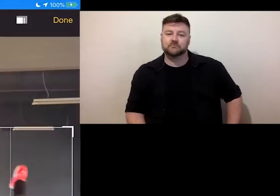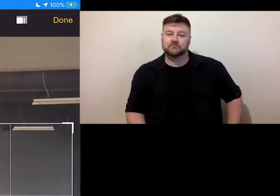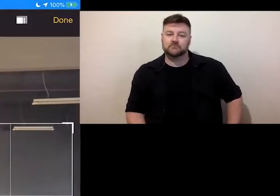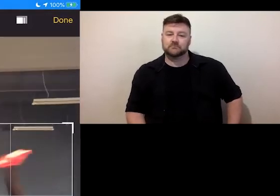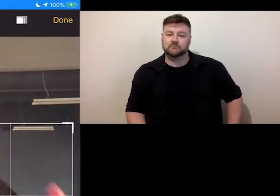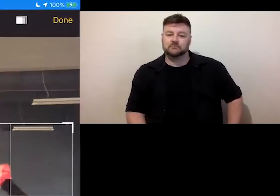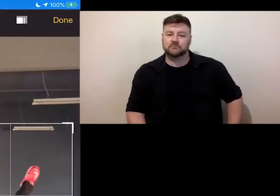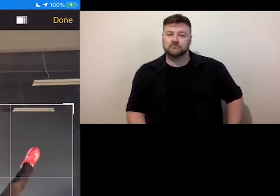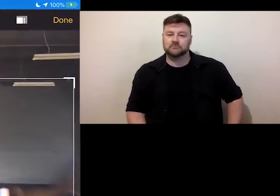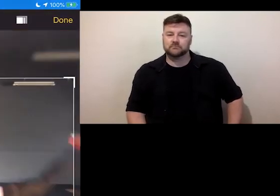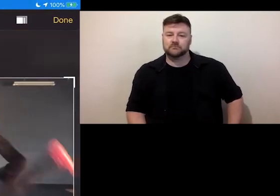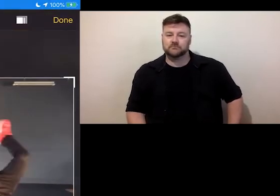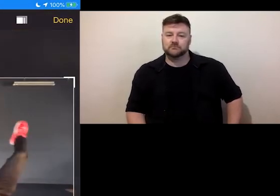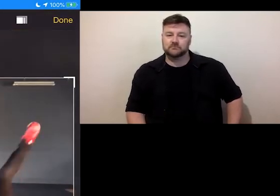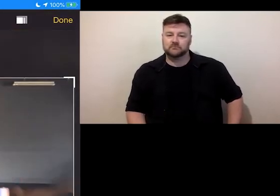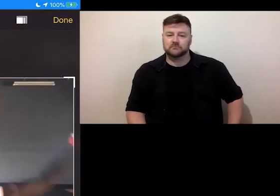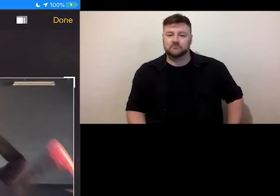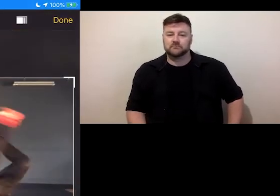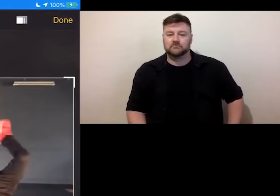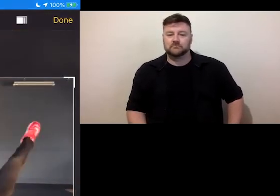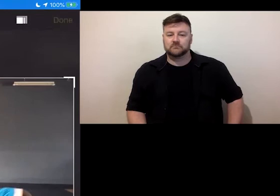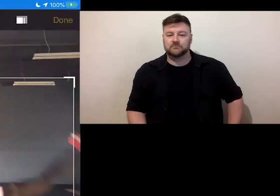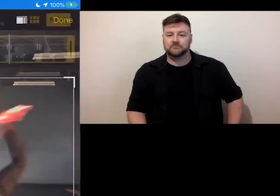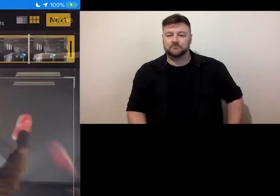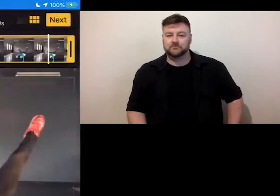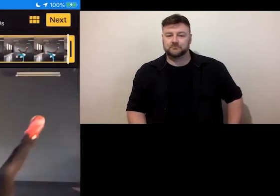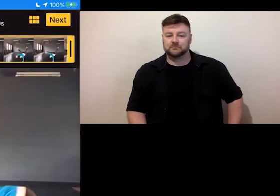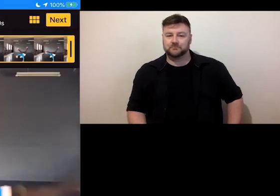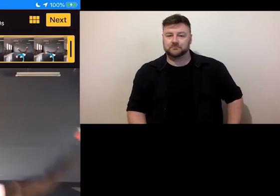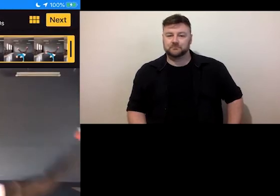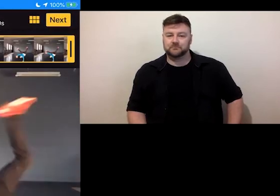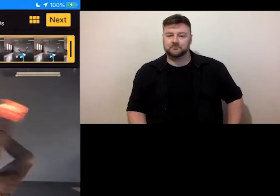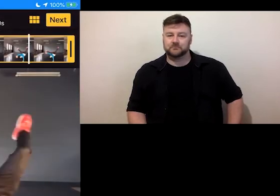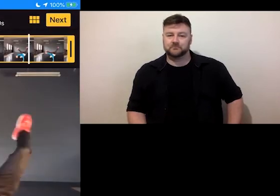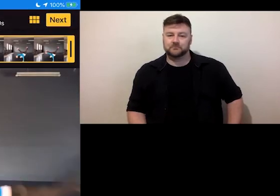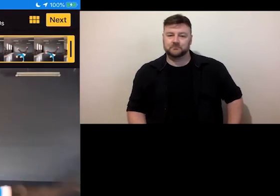And to give it a sense of musicality, I might go into these